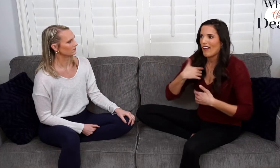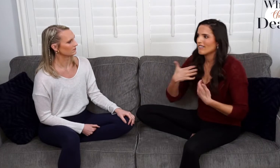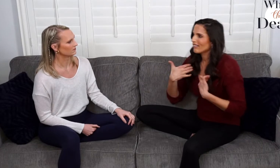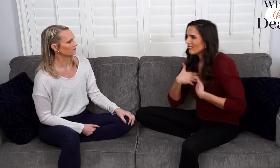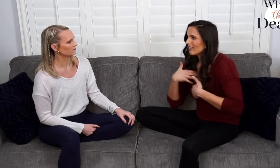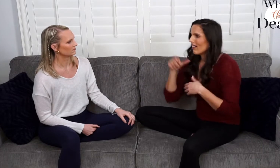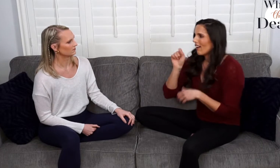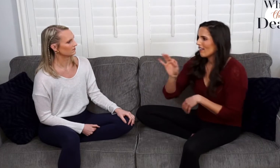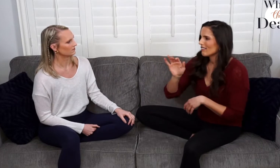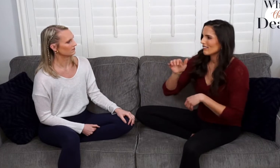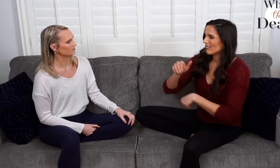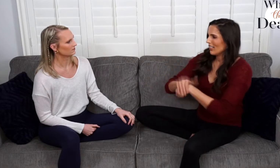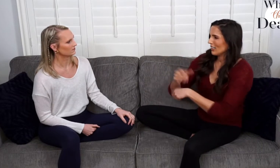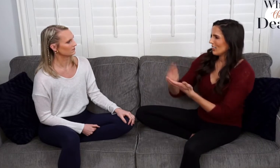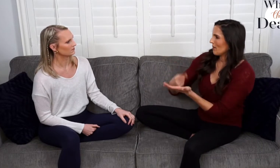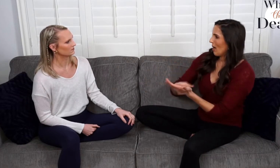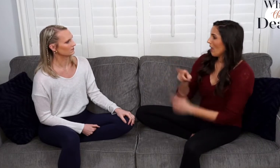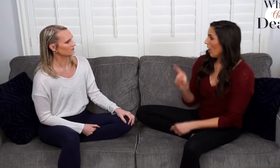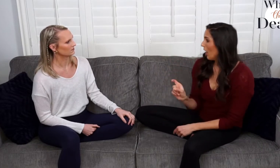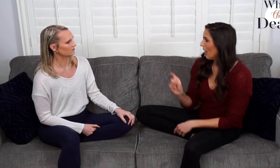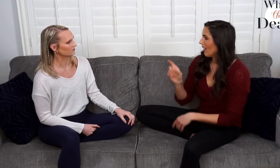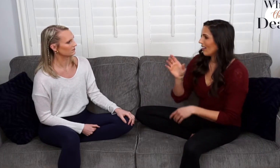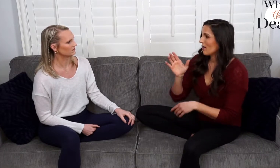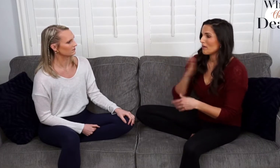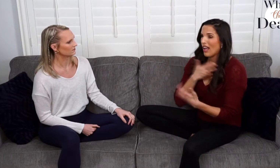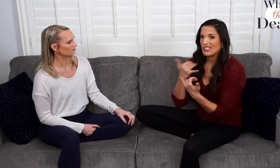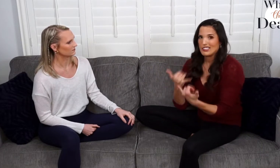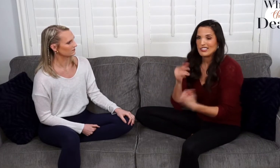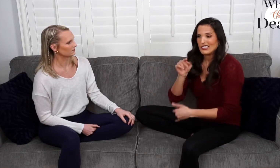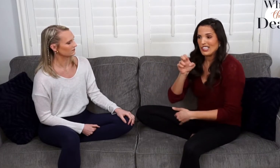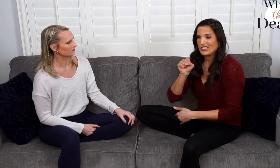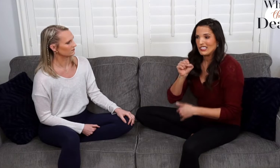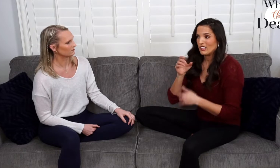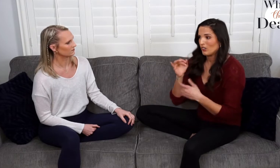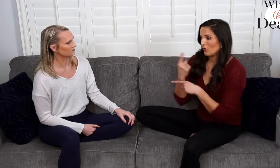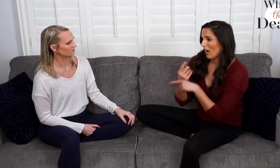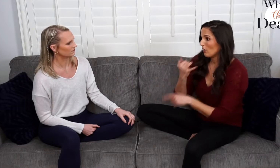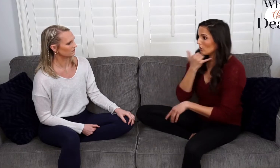and I still have my insecurities about English sometimes like are my tenses still good are